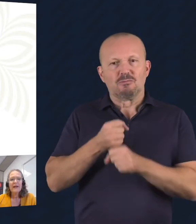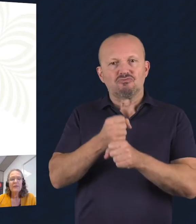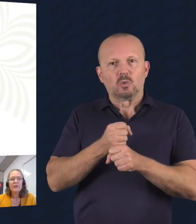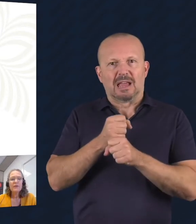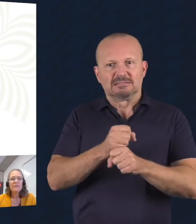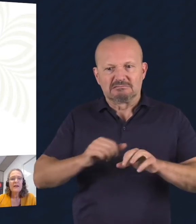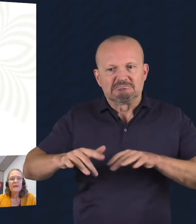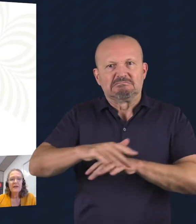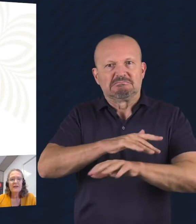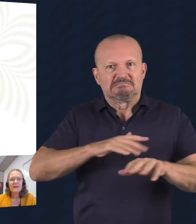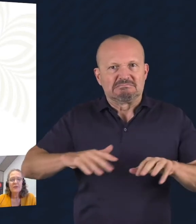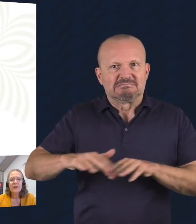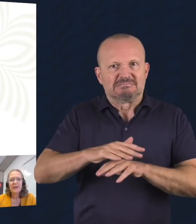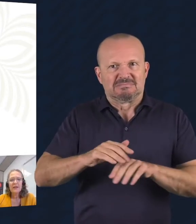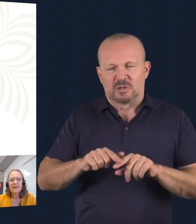have bought too many of us working here.